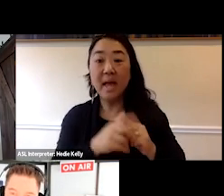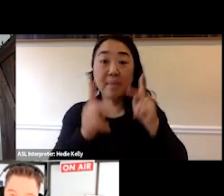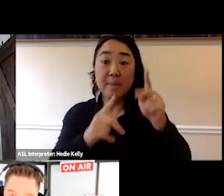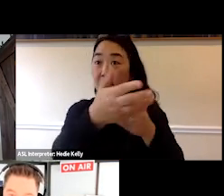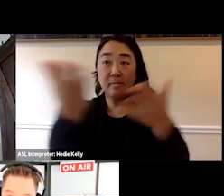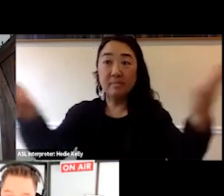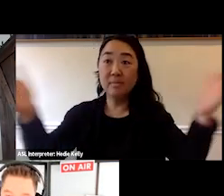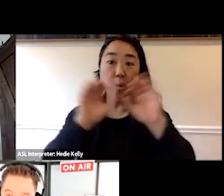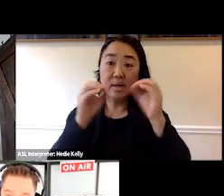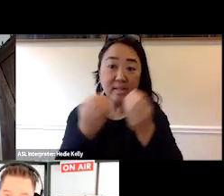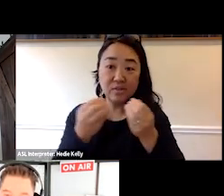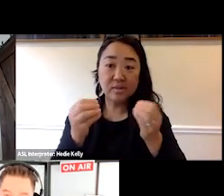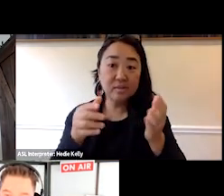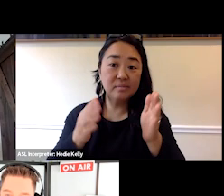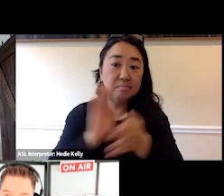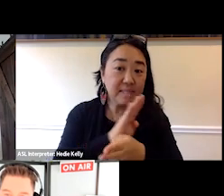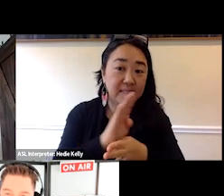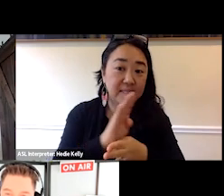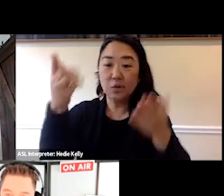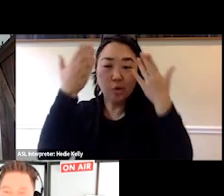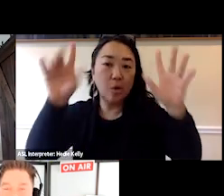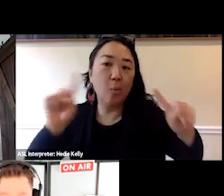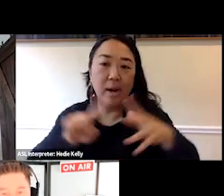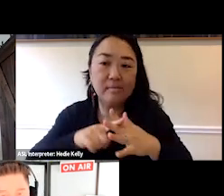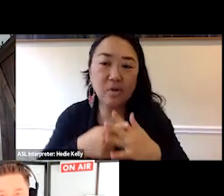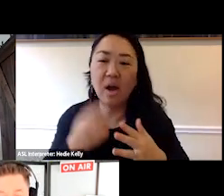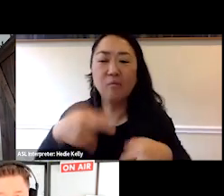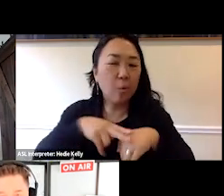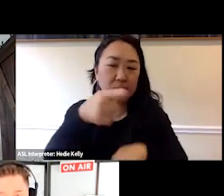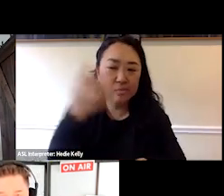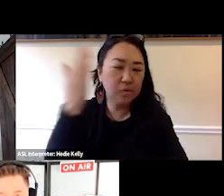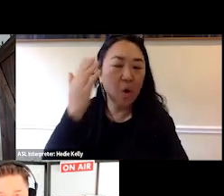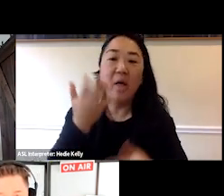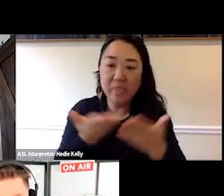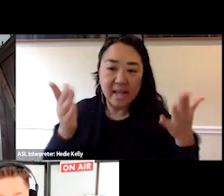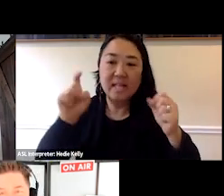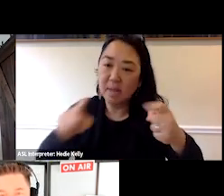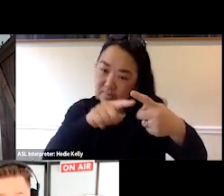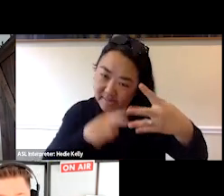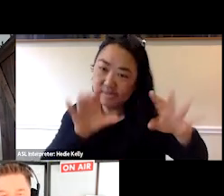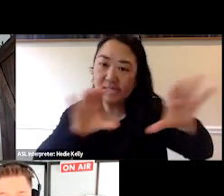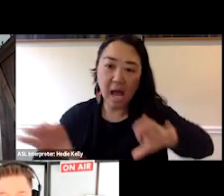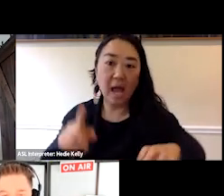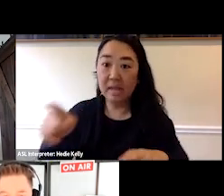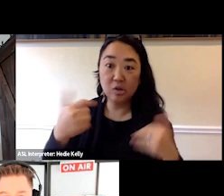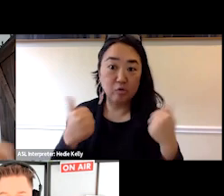And they know that there are things that need to be done. They're scrambling up, maybe an intern,